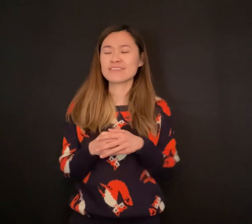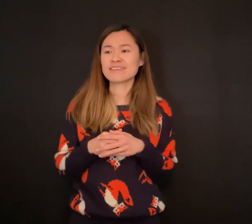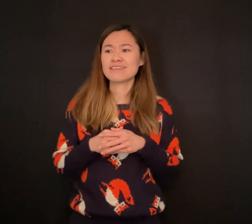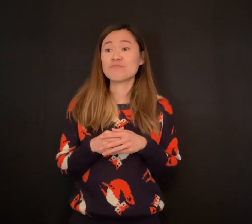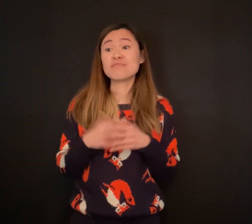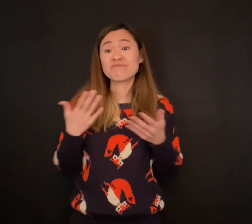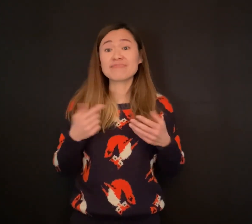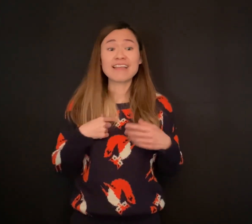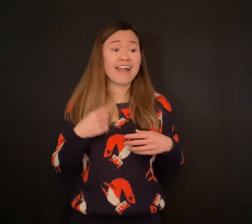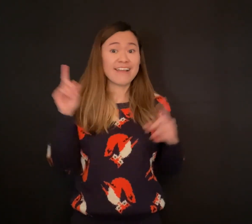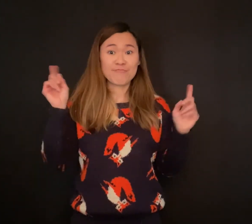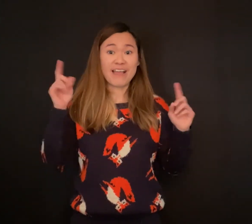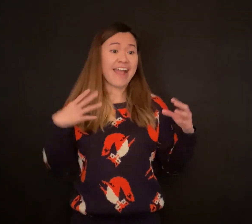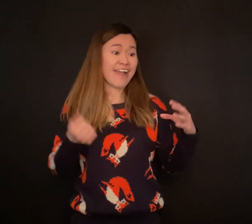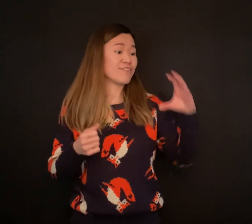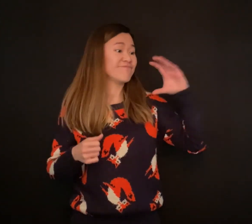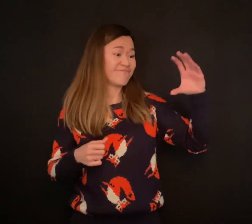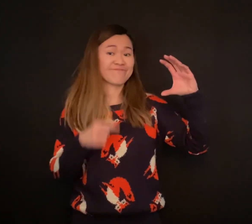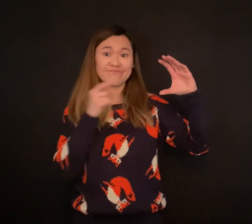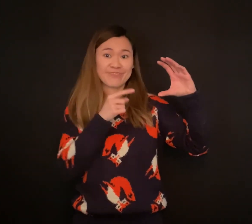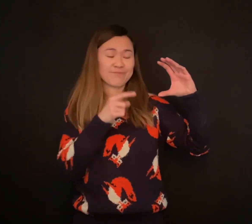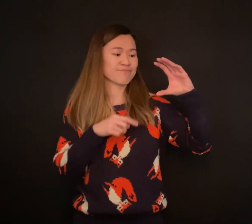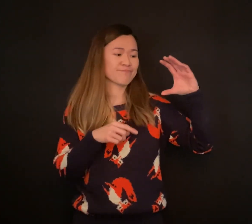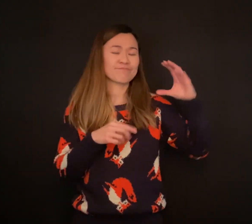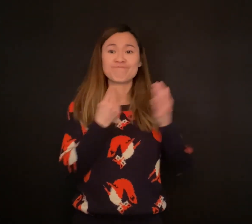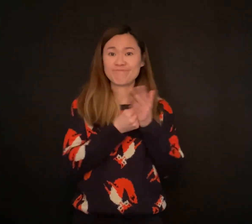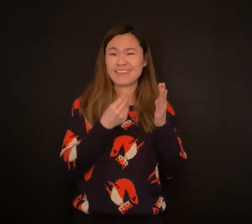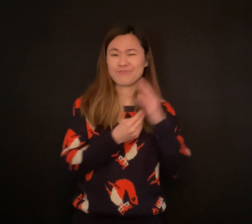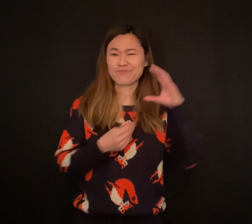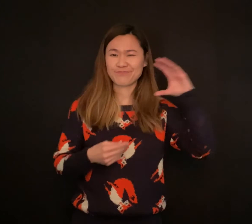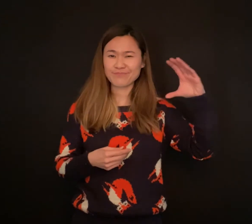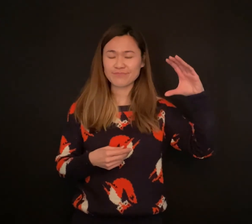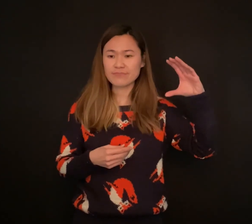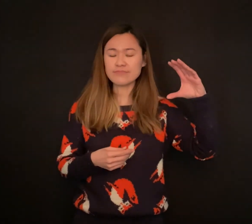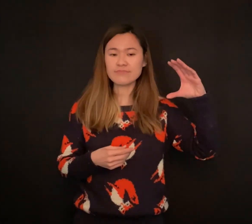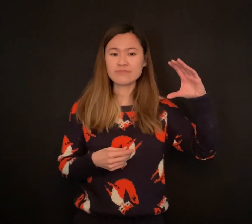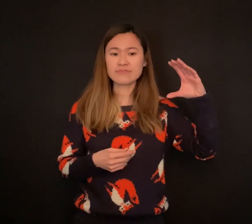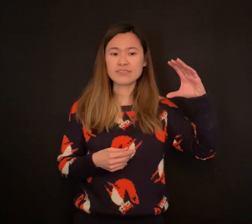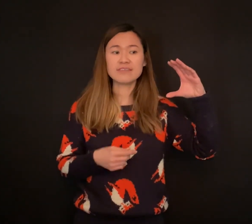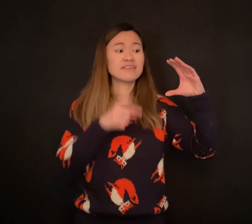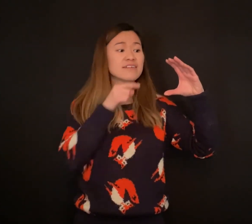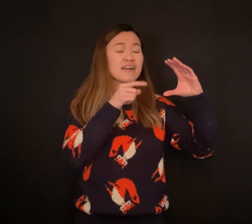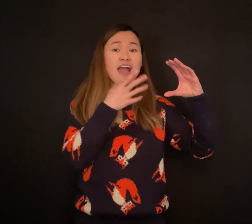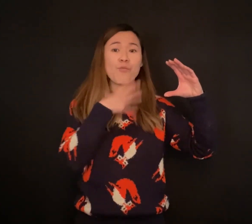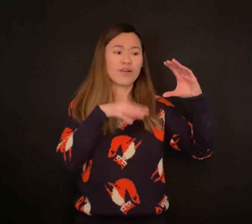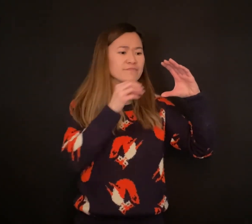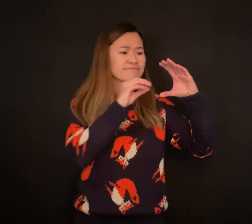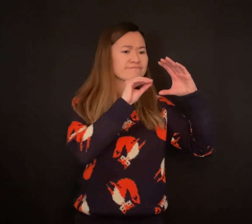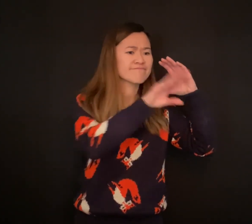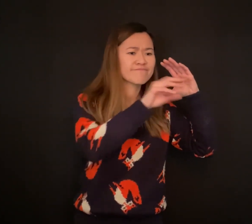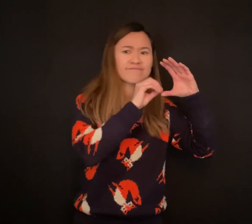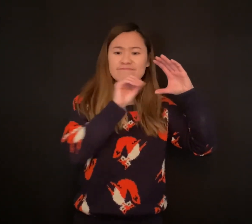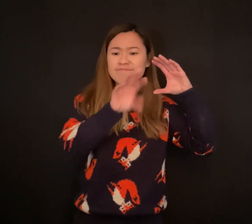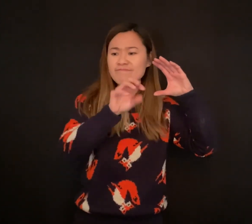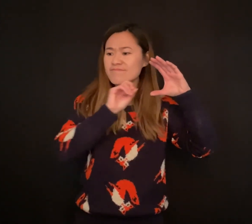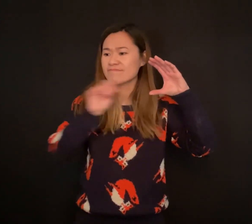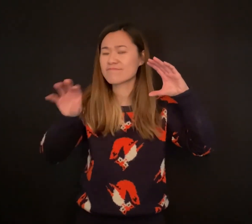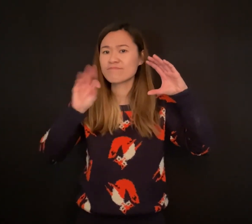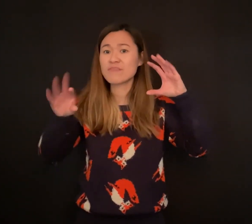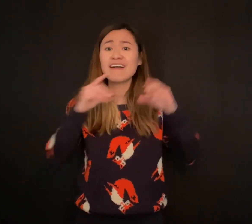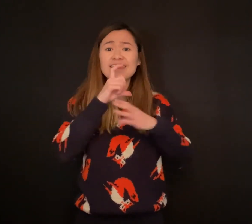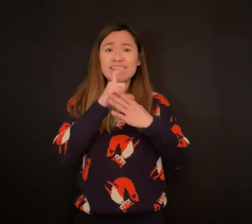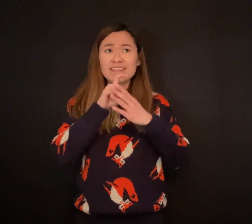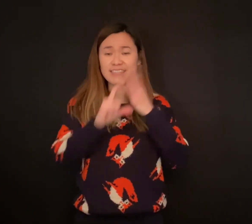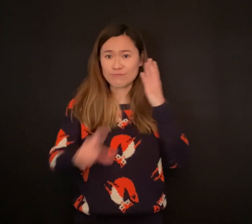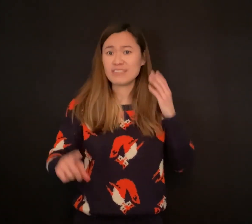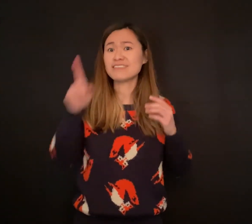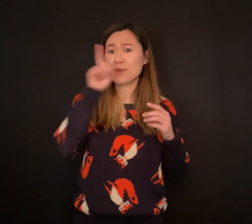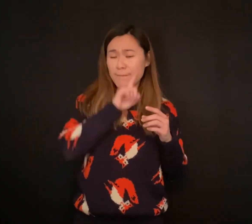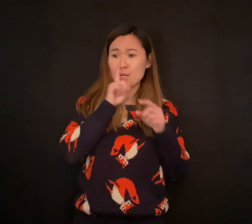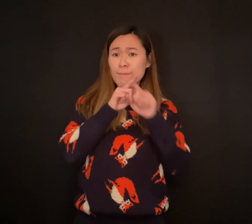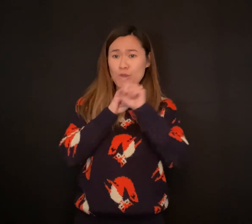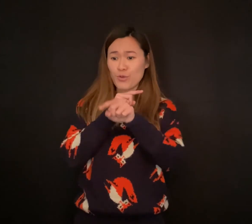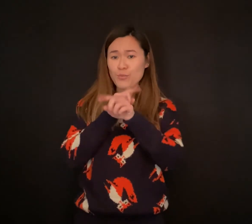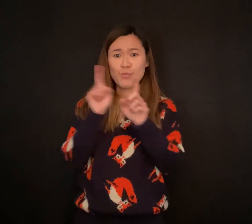There is funding that people with disabilities can spend